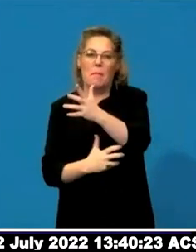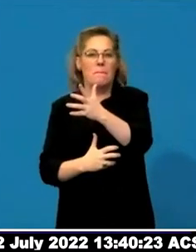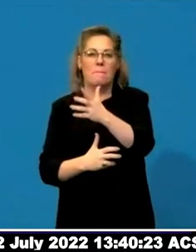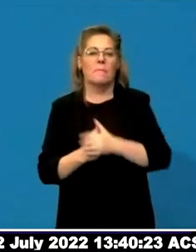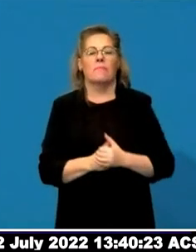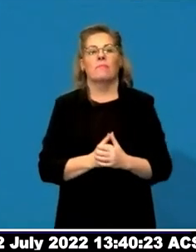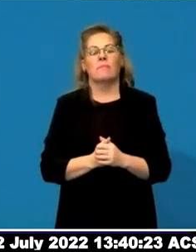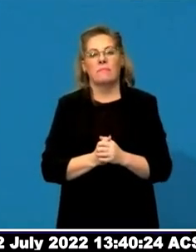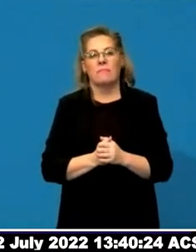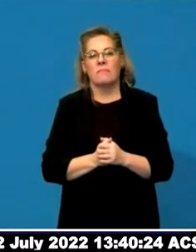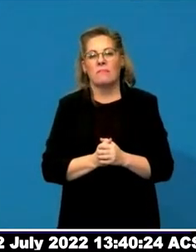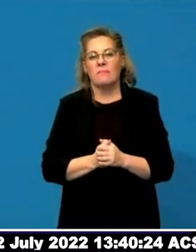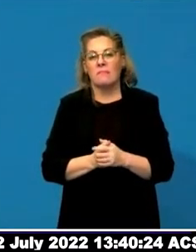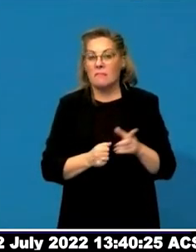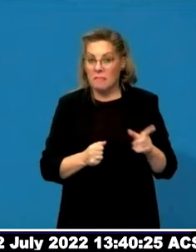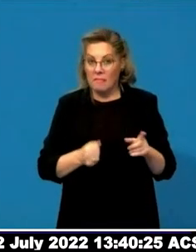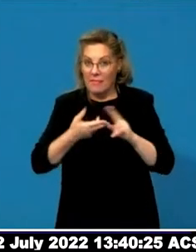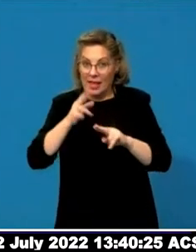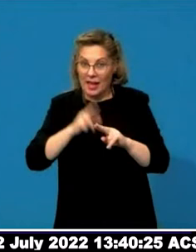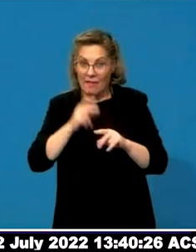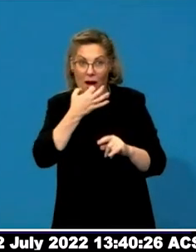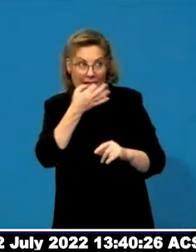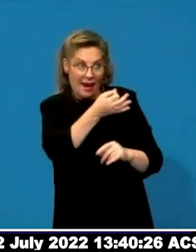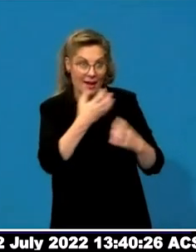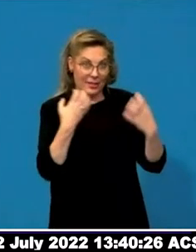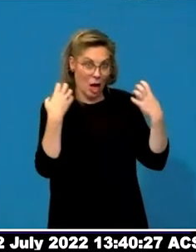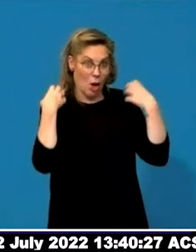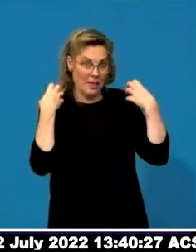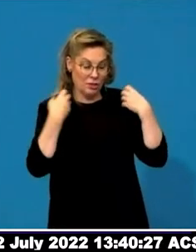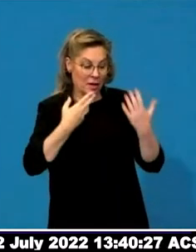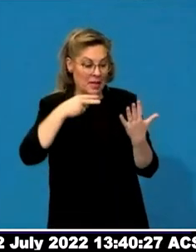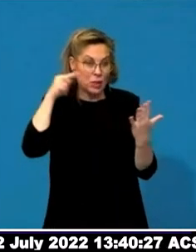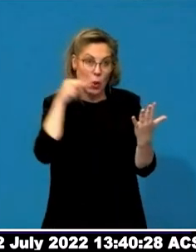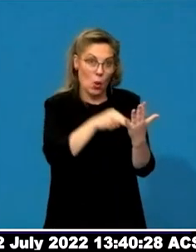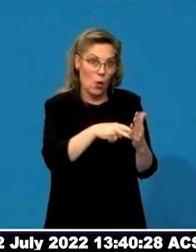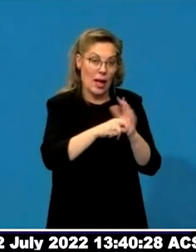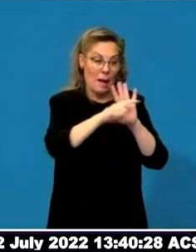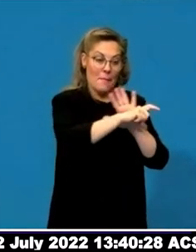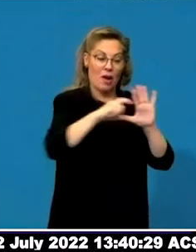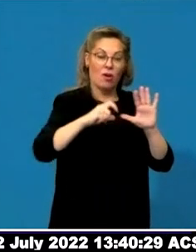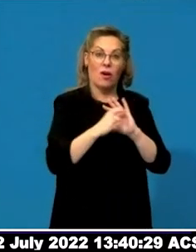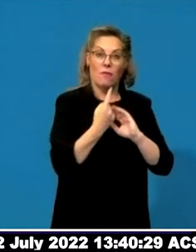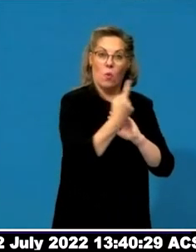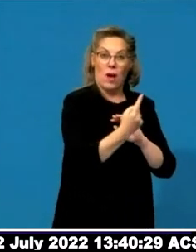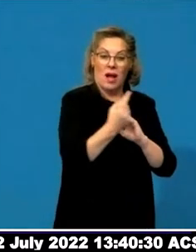I can draw the Commissioners' attention to perhaps paragraph 137 and 138.